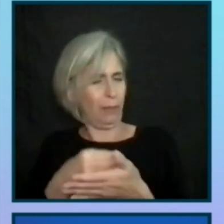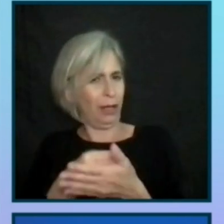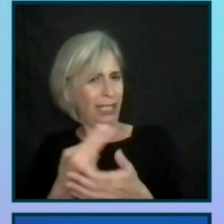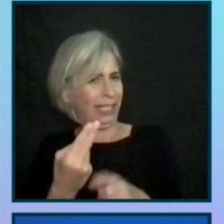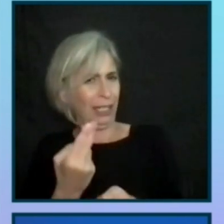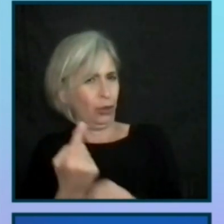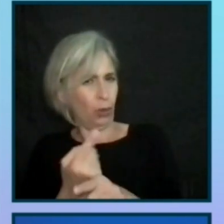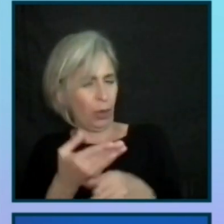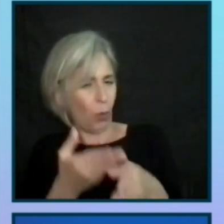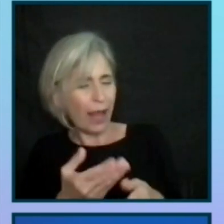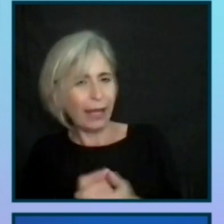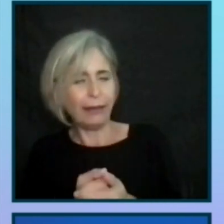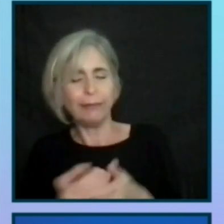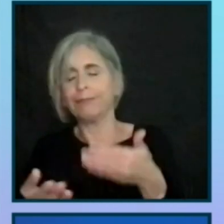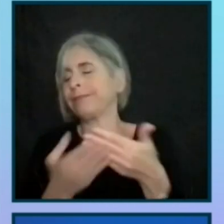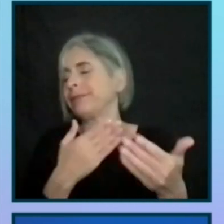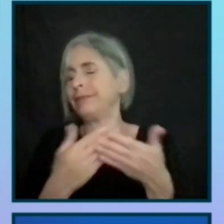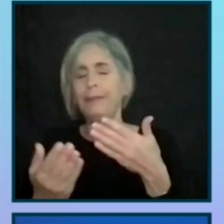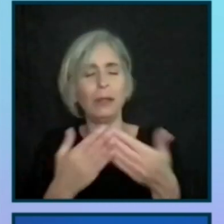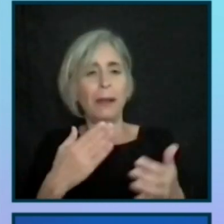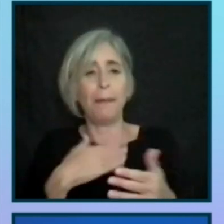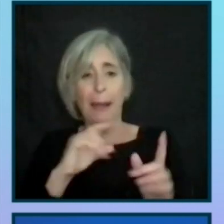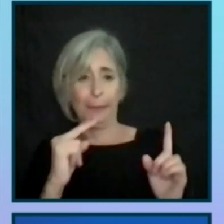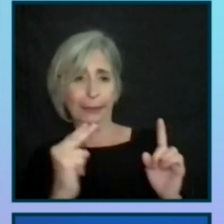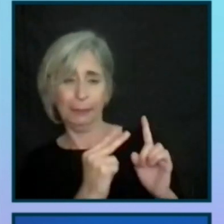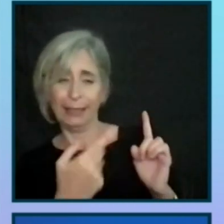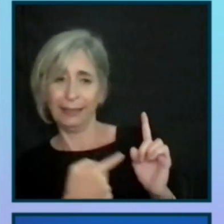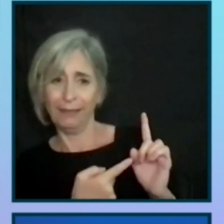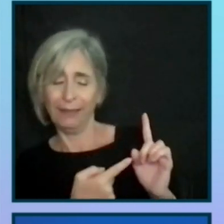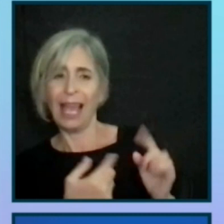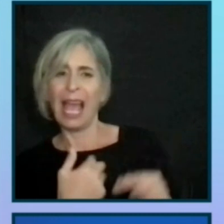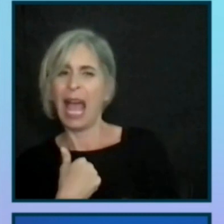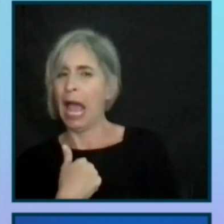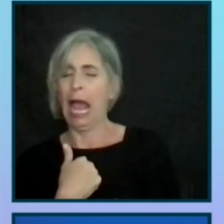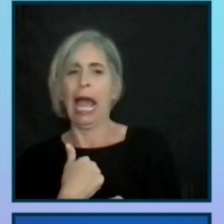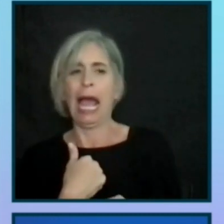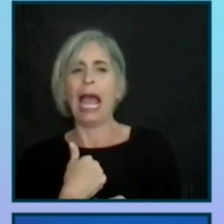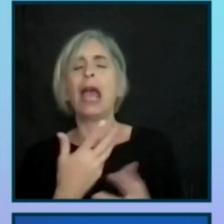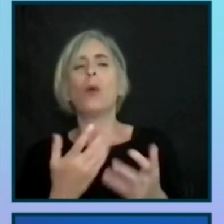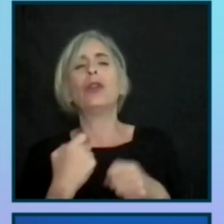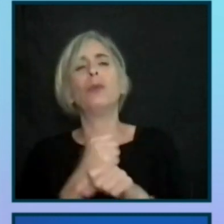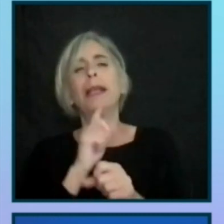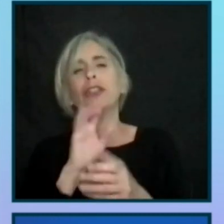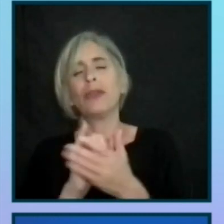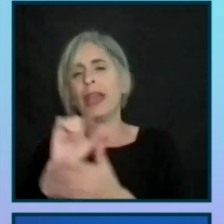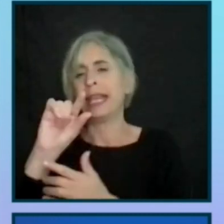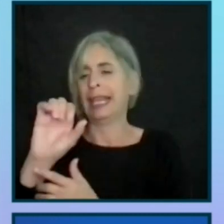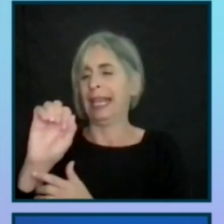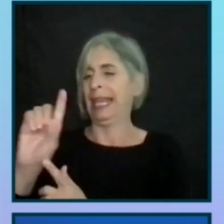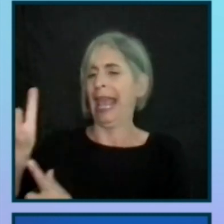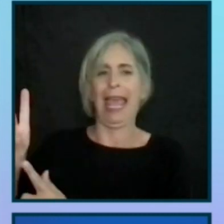Regardless from my perspective, I just didn't. I wanted to make sure that GAAD was not like Pinkwashing,